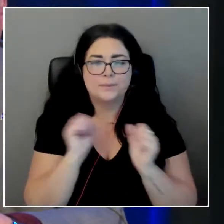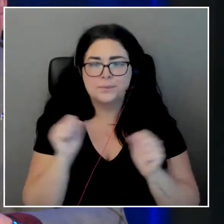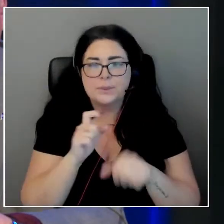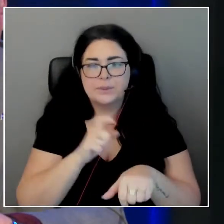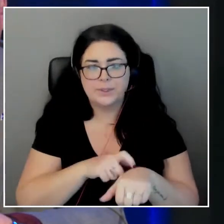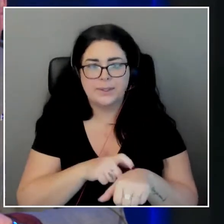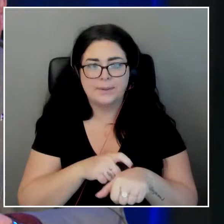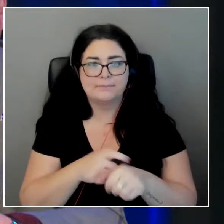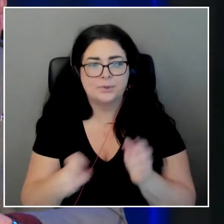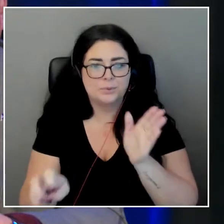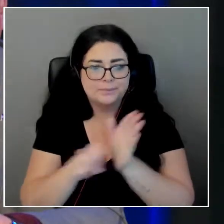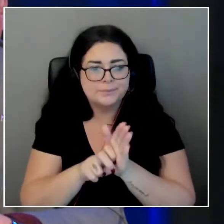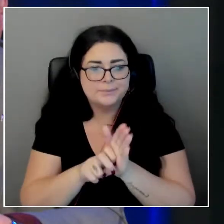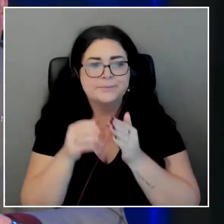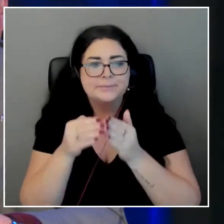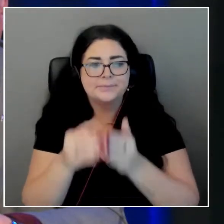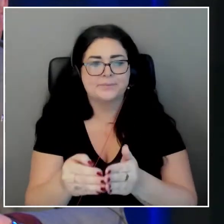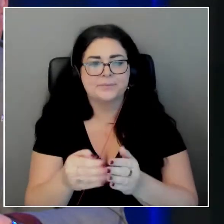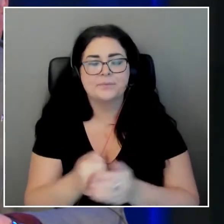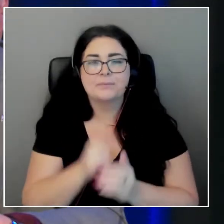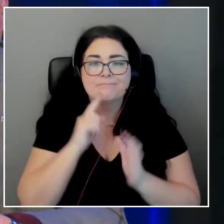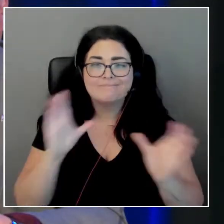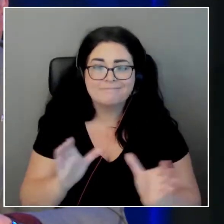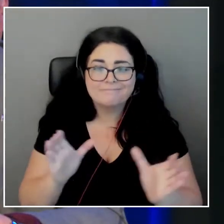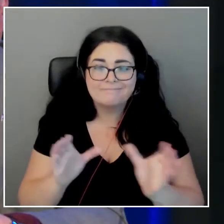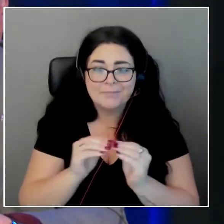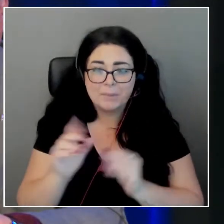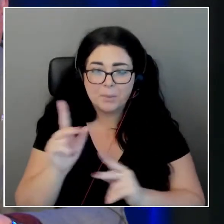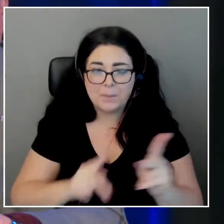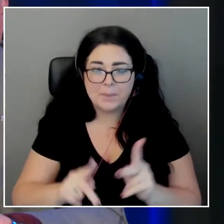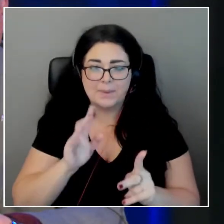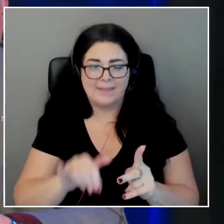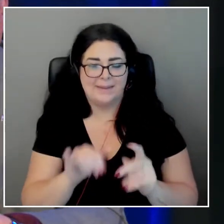To encourage increased travel during these times, we offered a discount campaign.